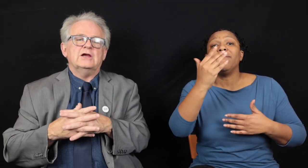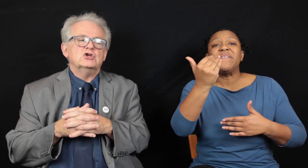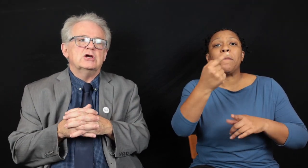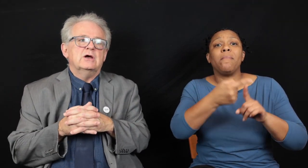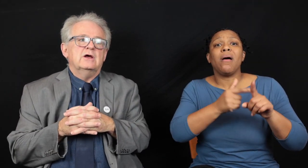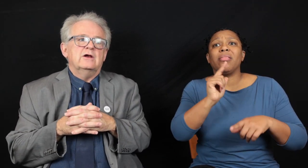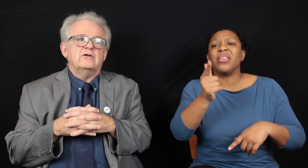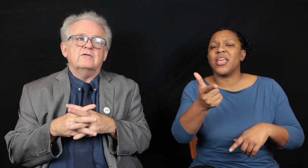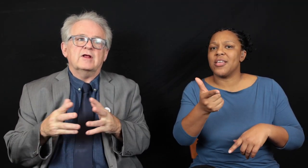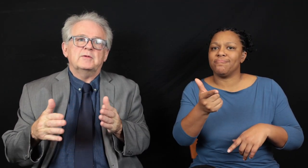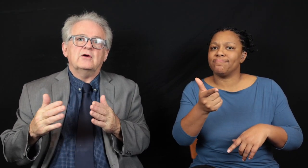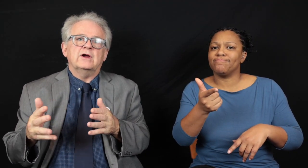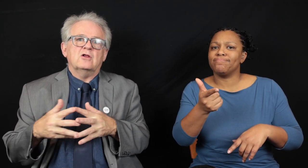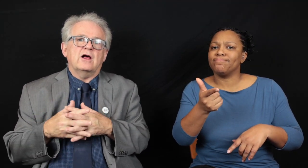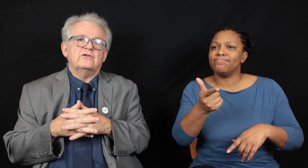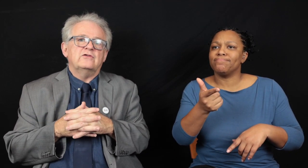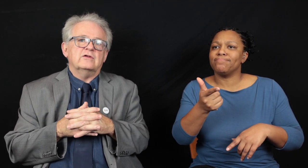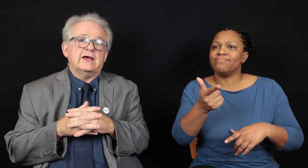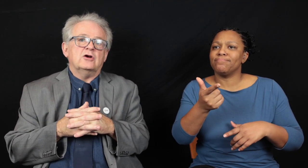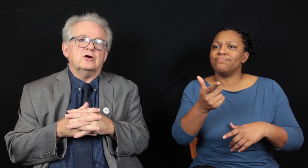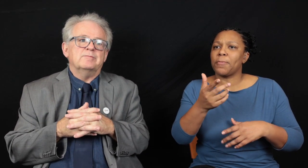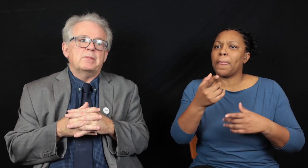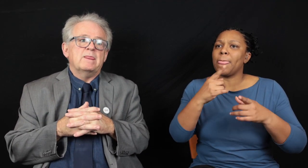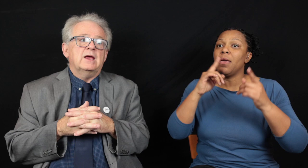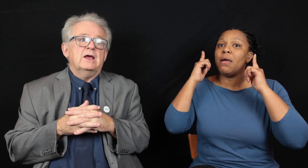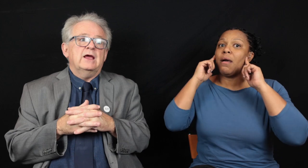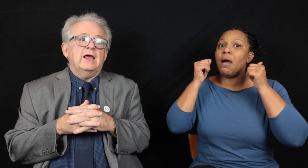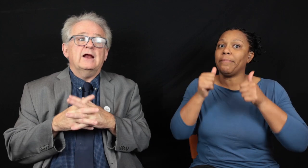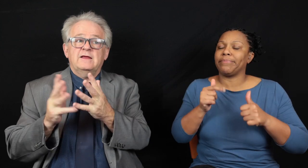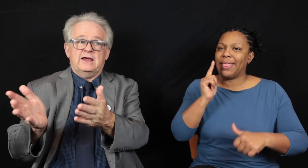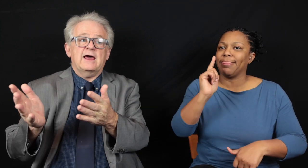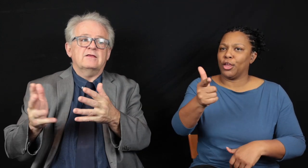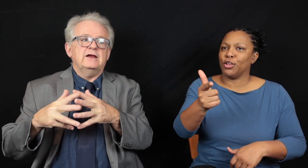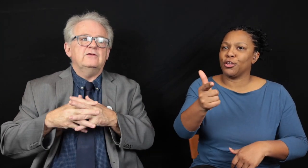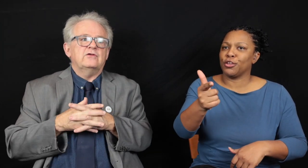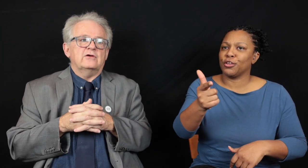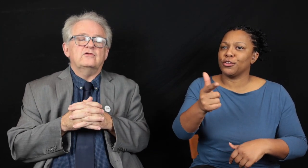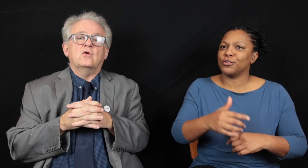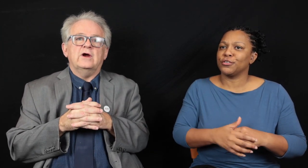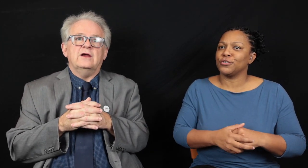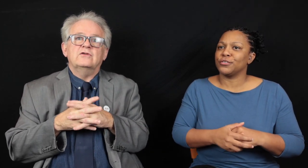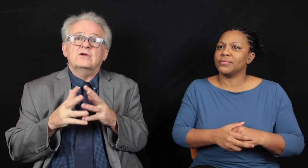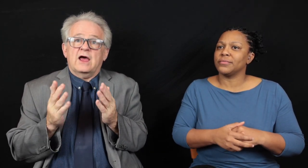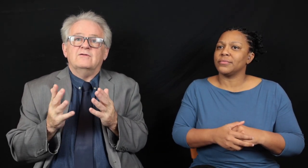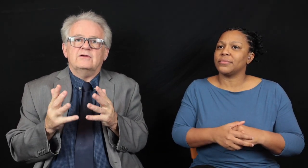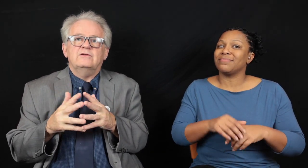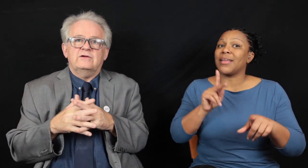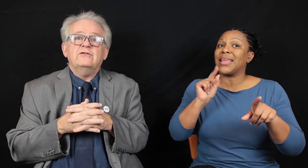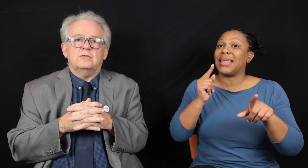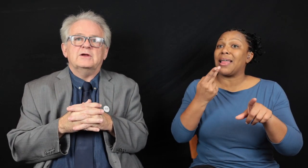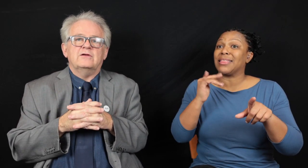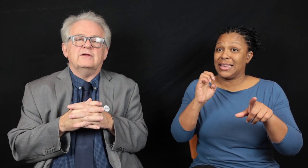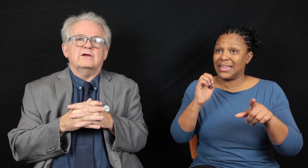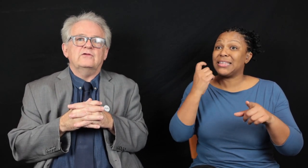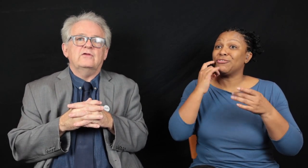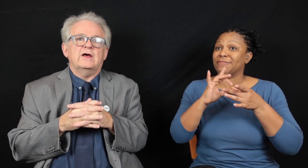age to develop hearing loss later. And I think Kathleen’s story is kind of a testament to this;